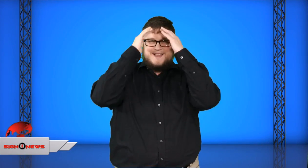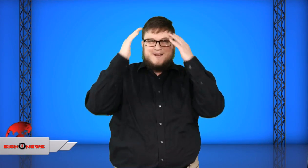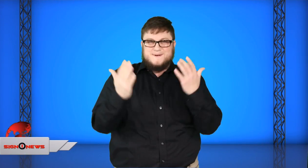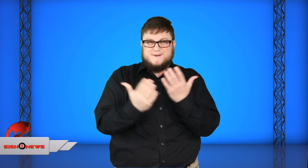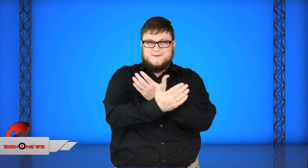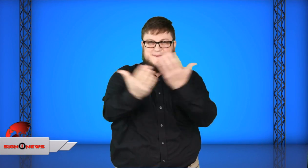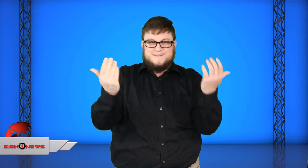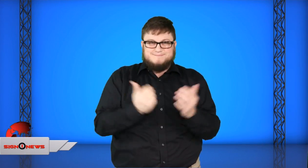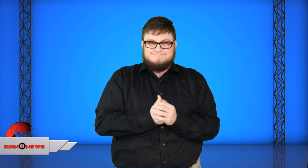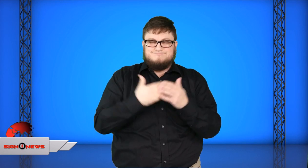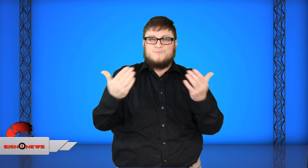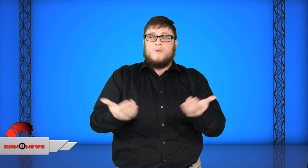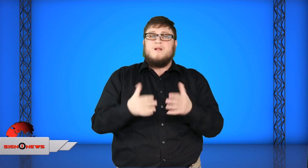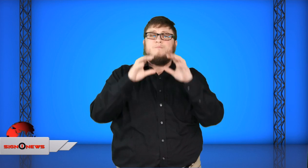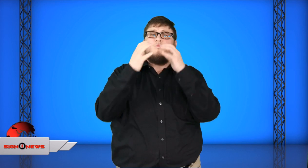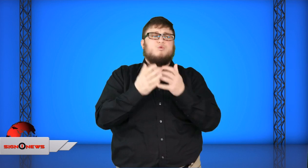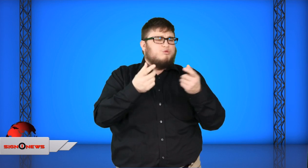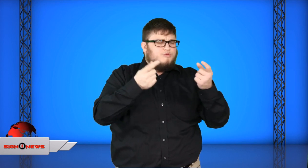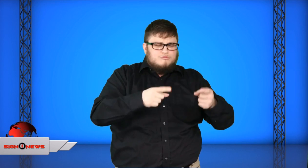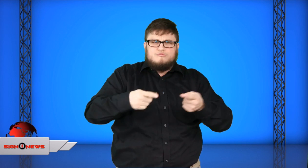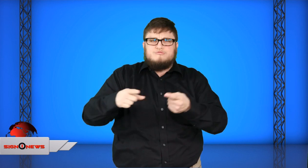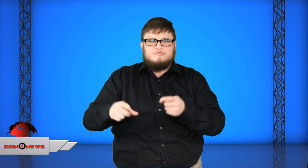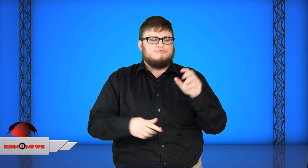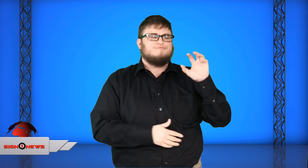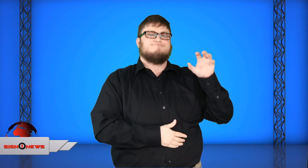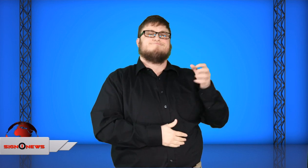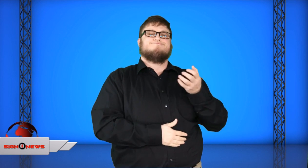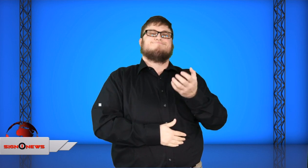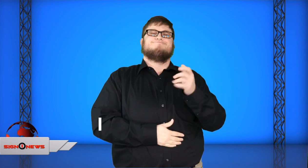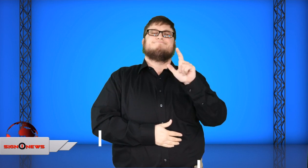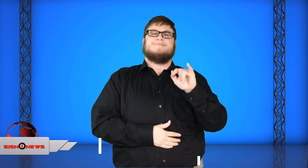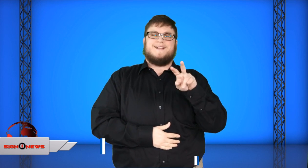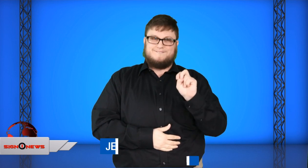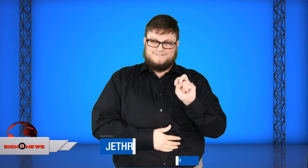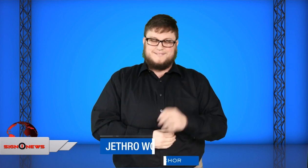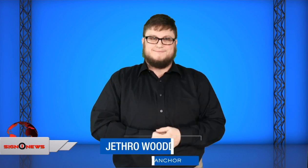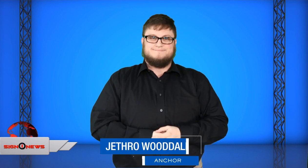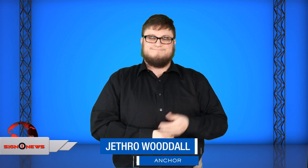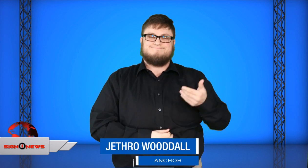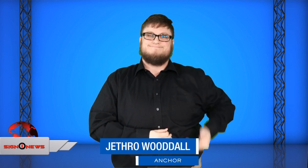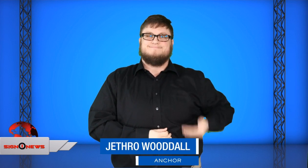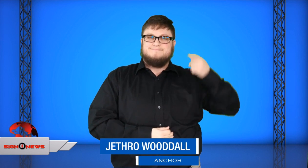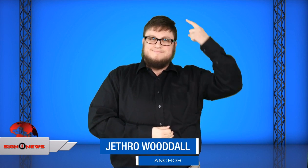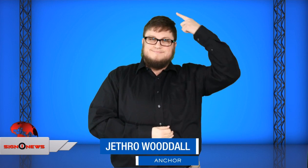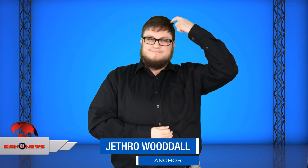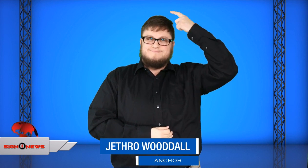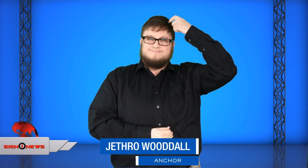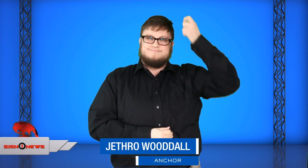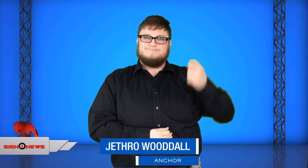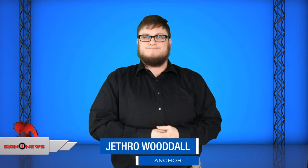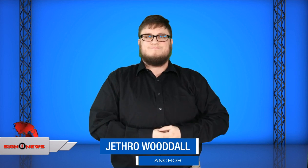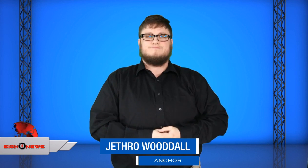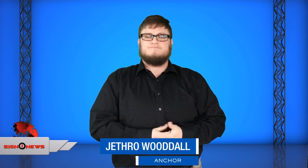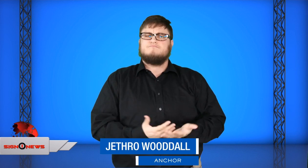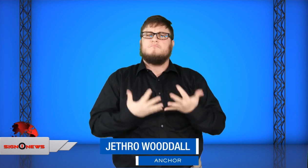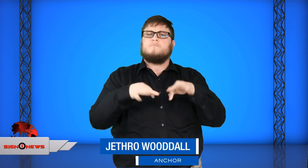Hello everyone. Welcome to Sign1News live. I'm Jethro Wooddall.